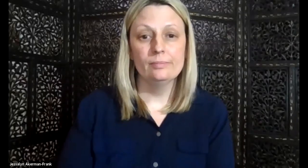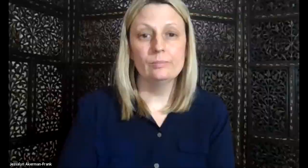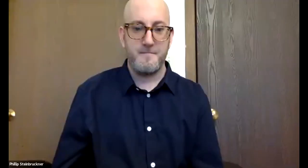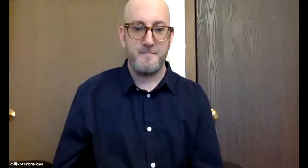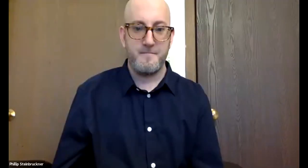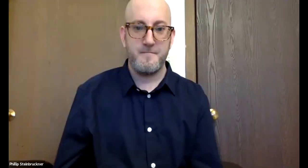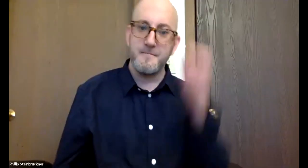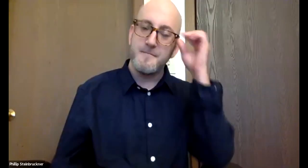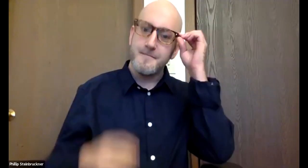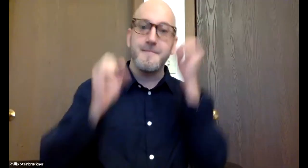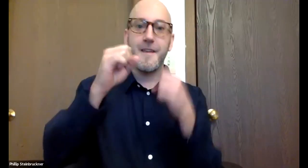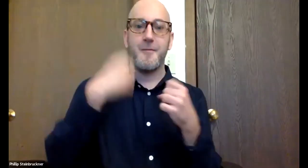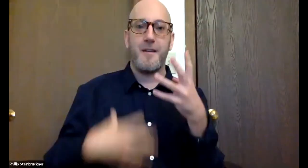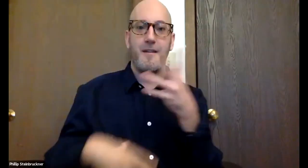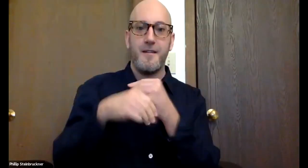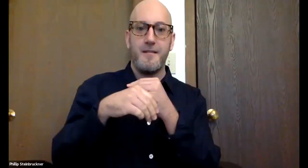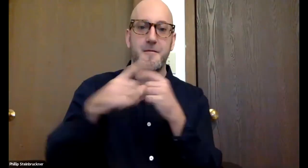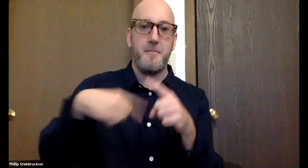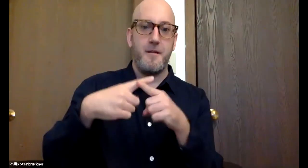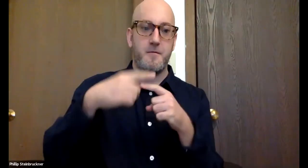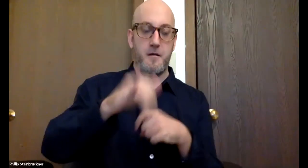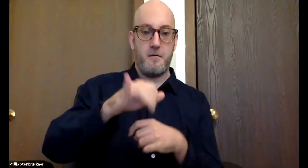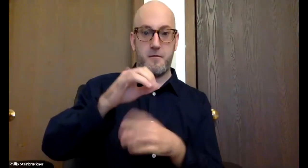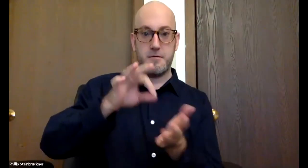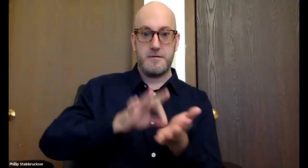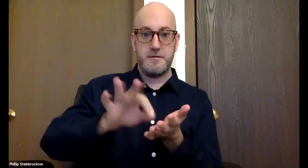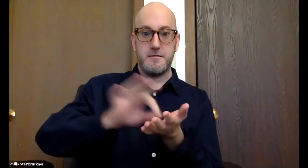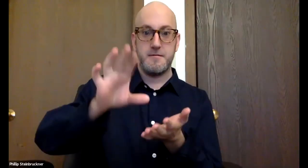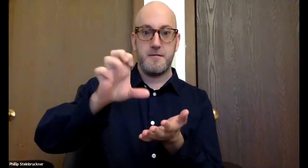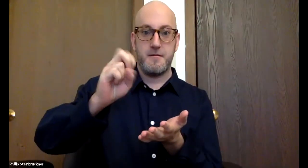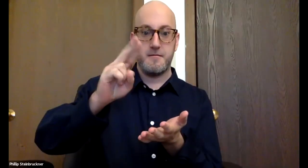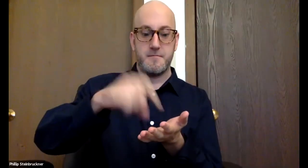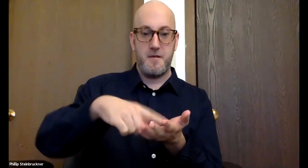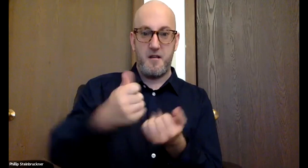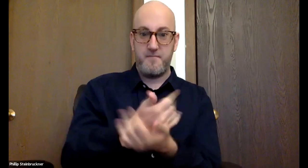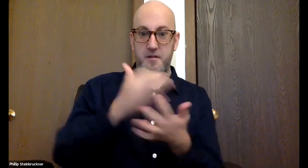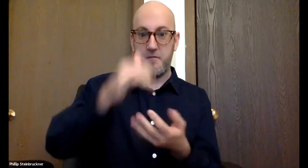our funding for Deaf, DeafBlind and hard of hearing population as well >>